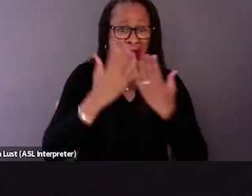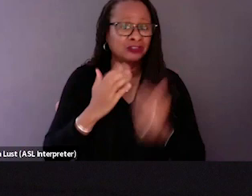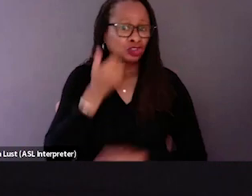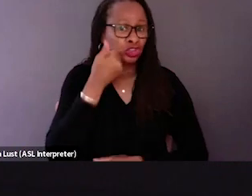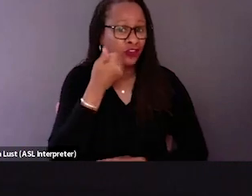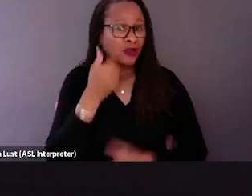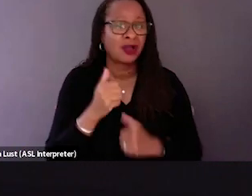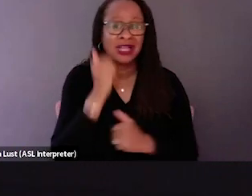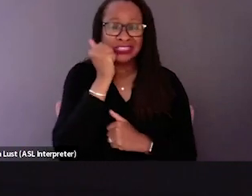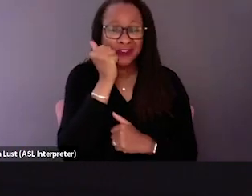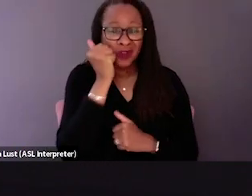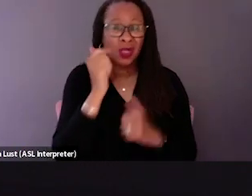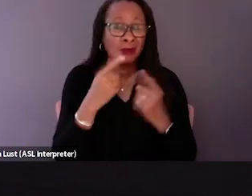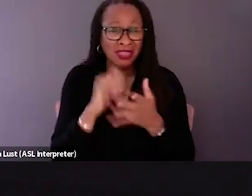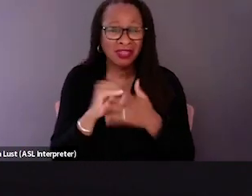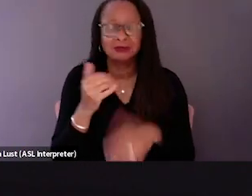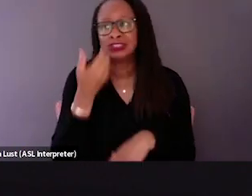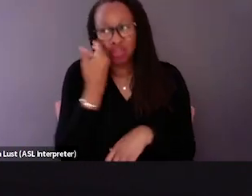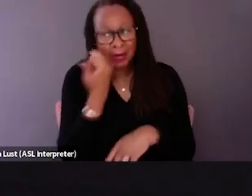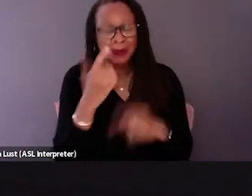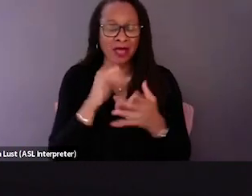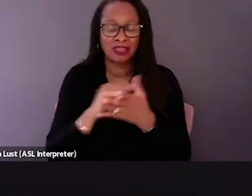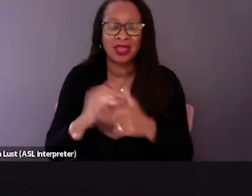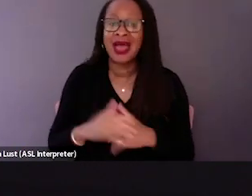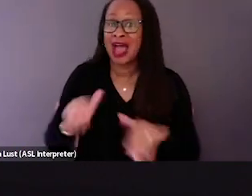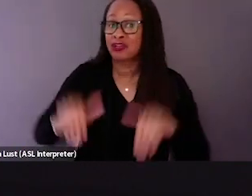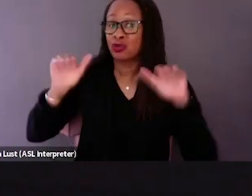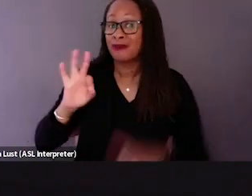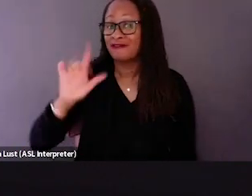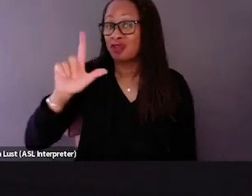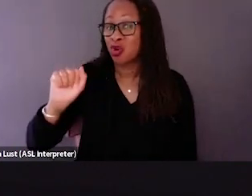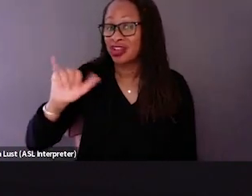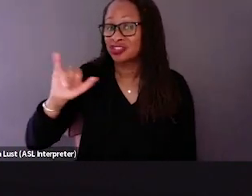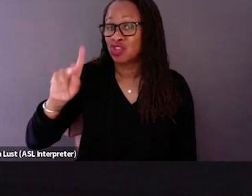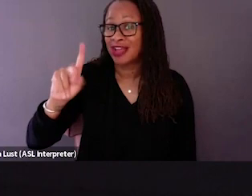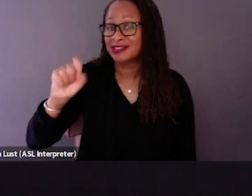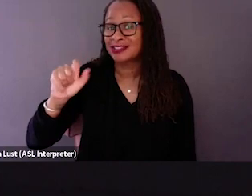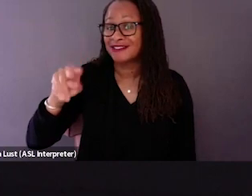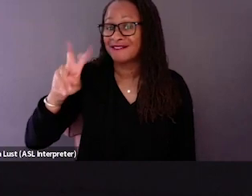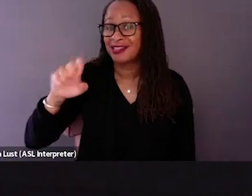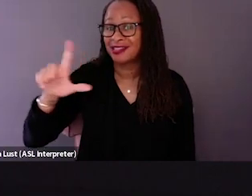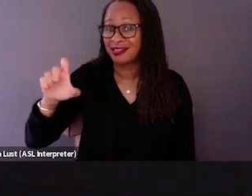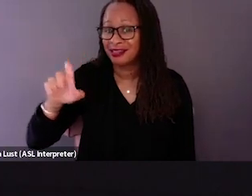And I also grew up in Jacksonville, Florida in the 80s, at a time when Judy's books were seen as taboo,